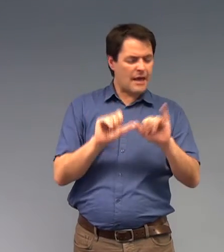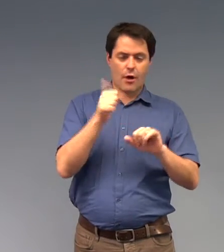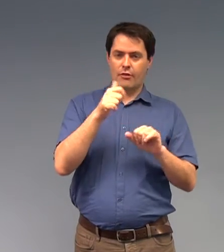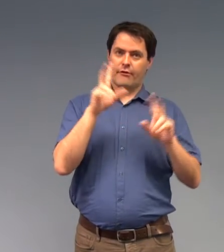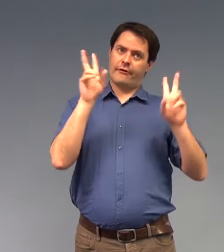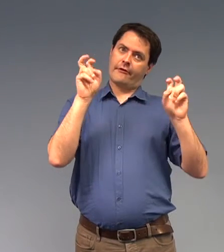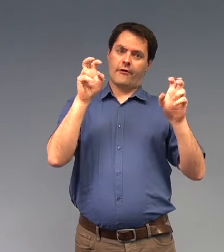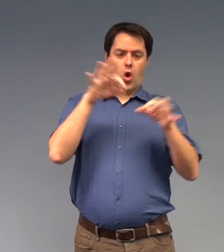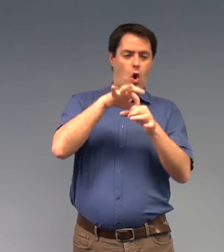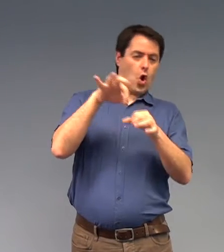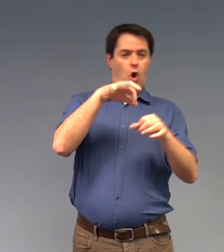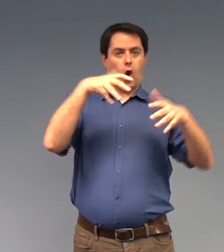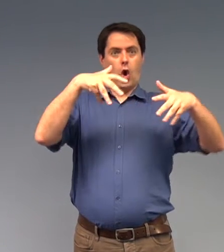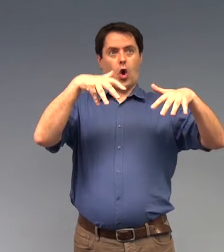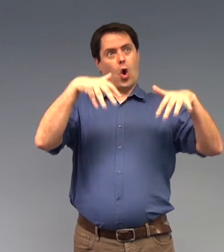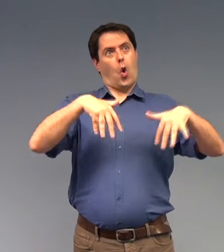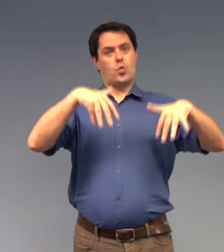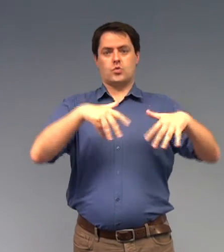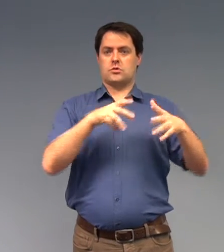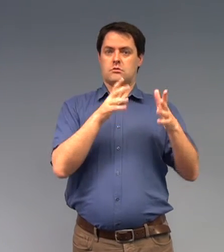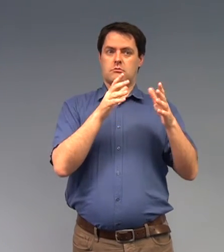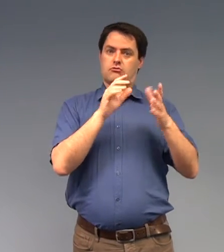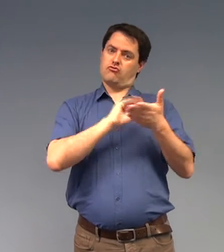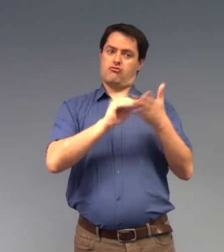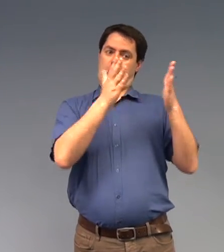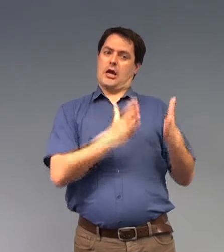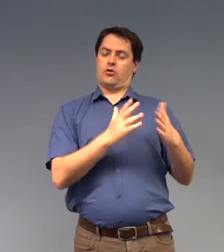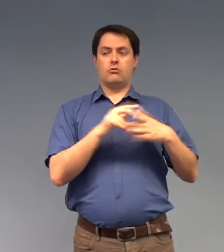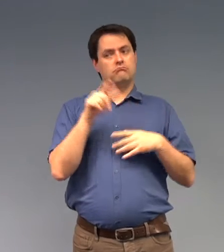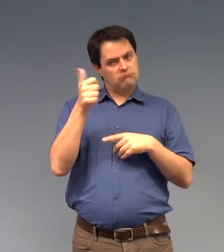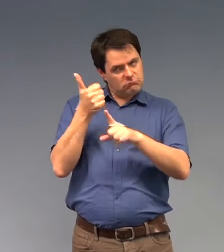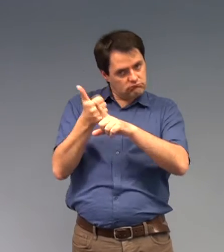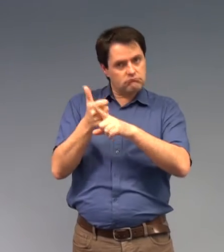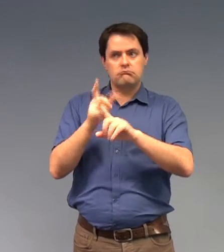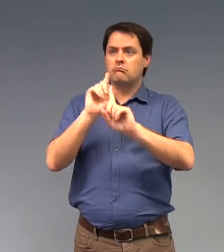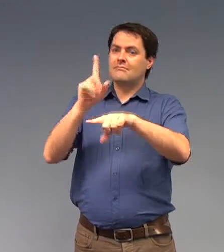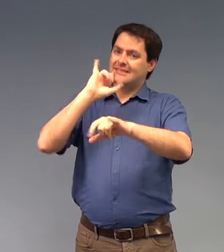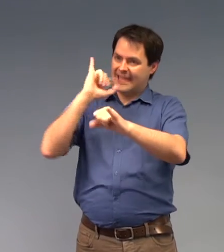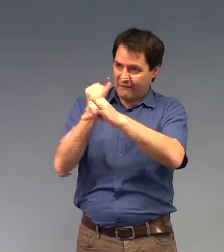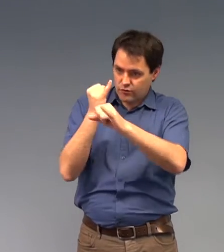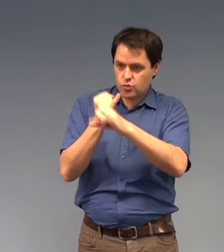Having chatted with her, she seems to have a similar role to the ghostwriters we described earlier.